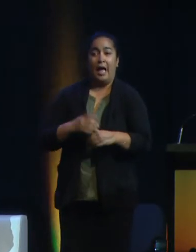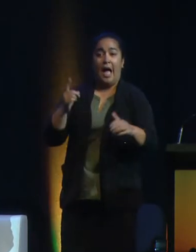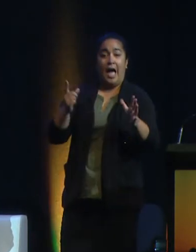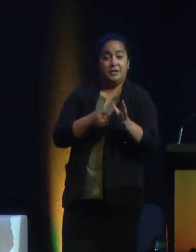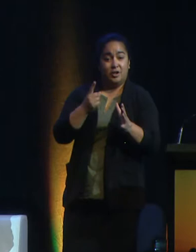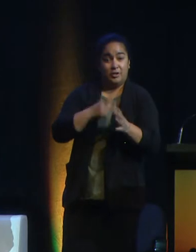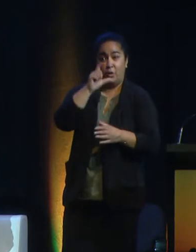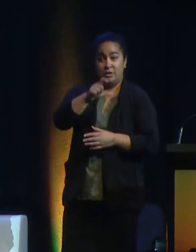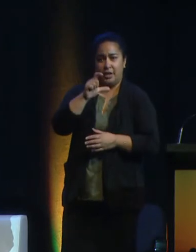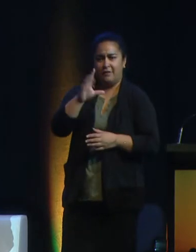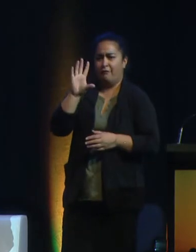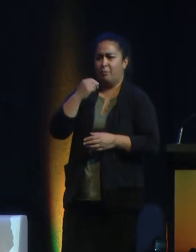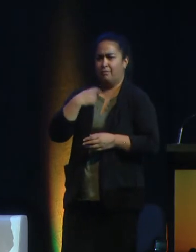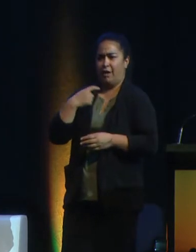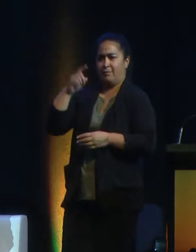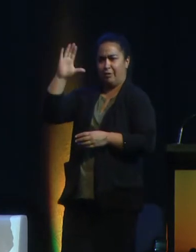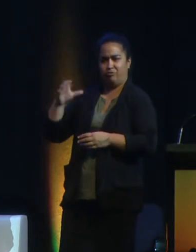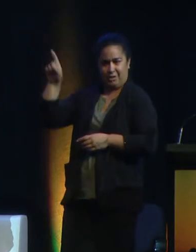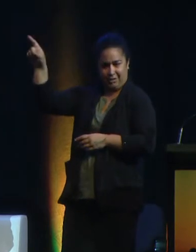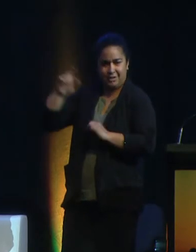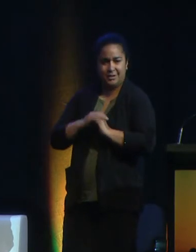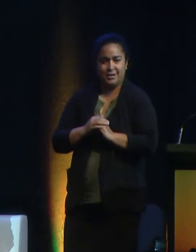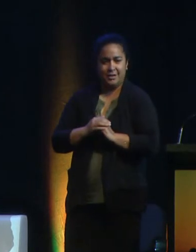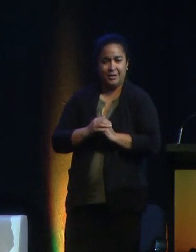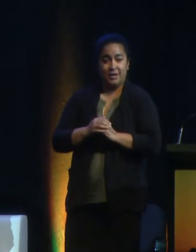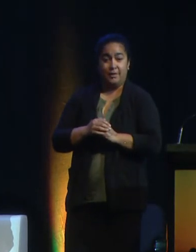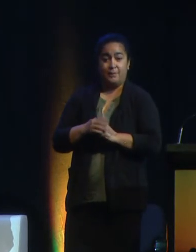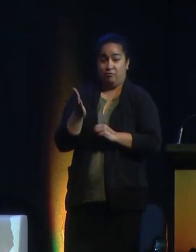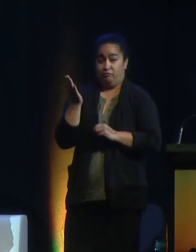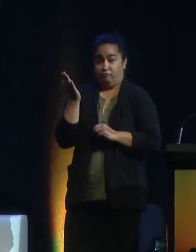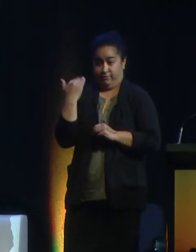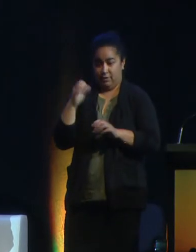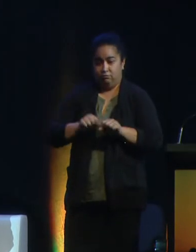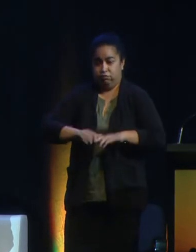my home country, my birth country, recently released a viral video, where she talks from